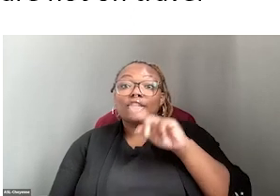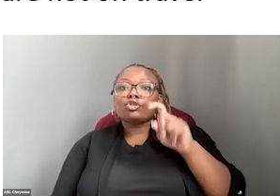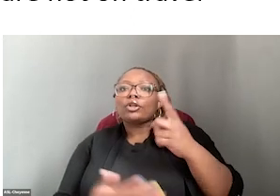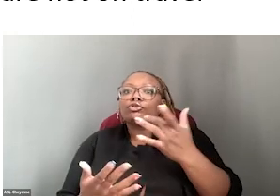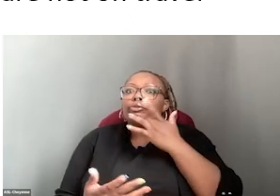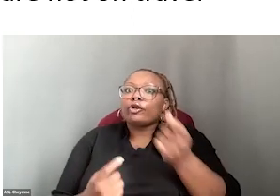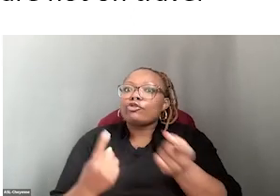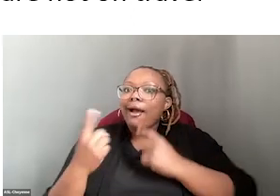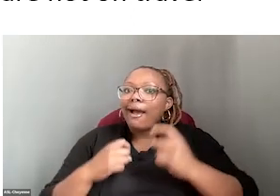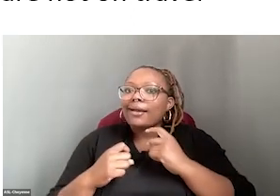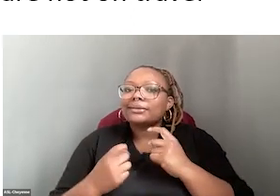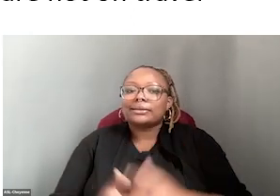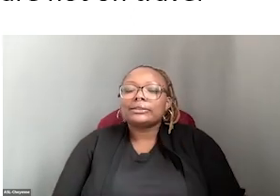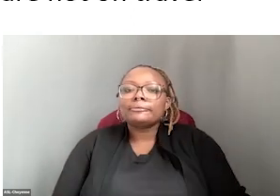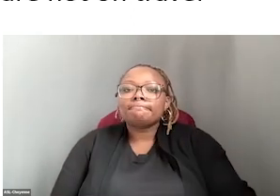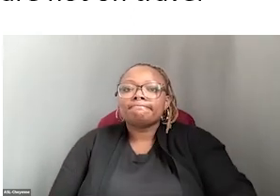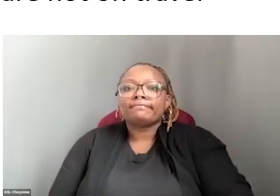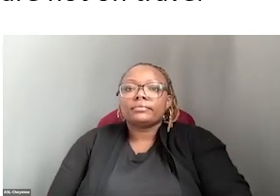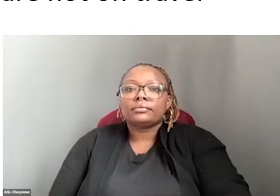So a couple more; meals and coffee breaks.